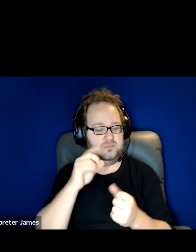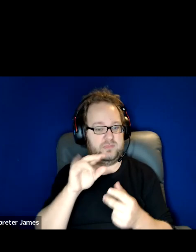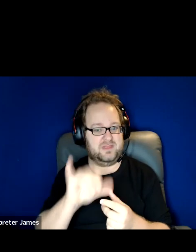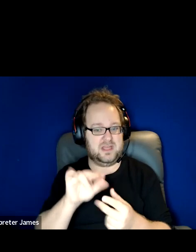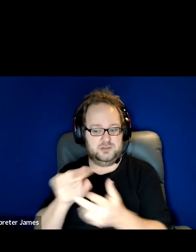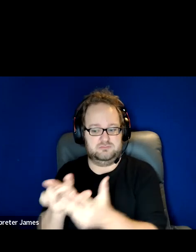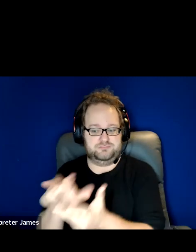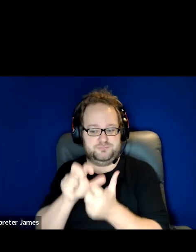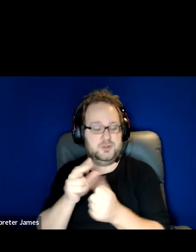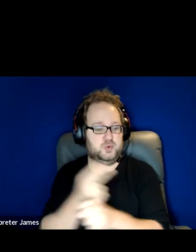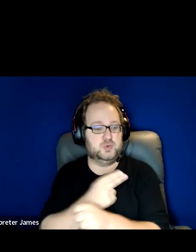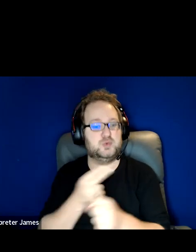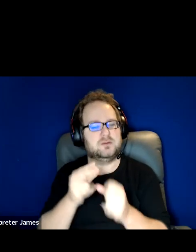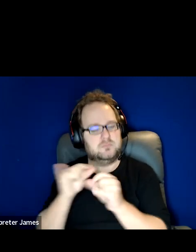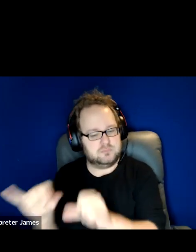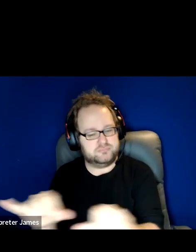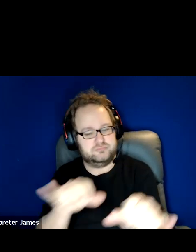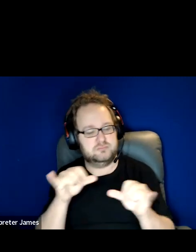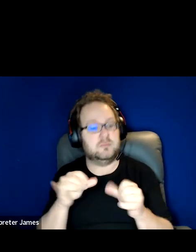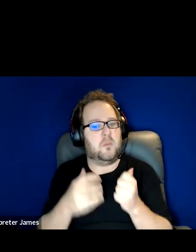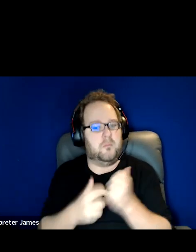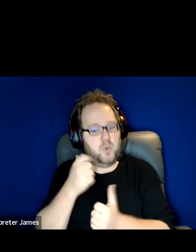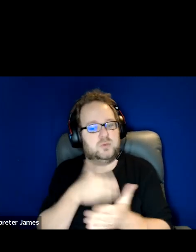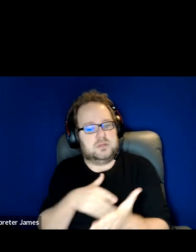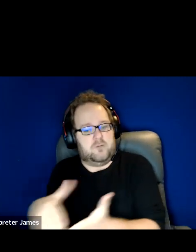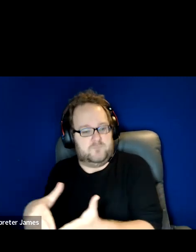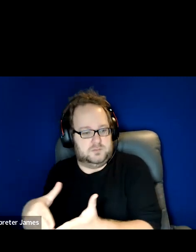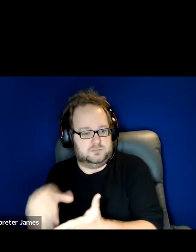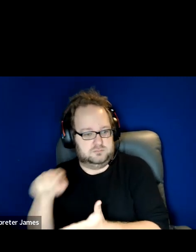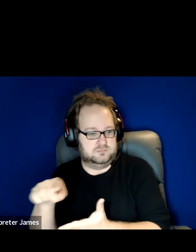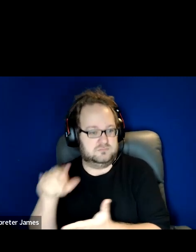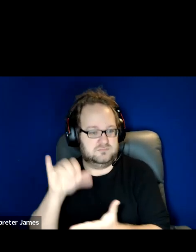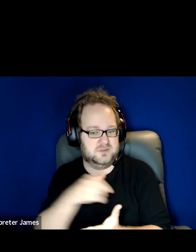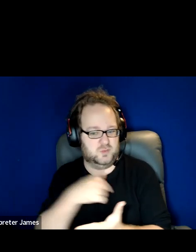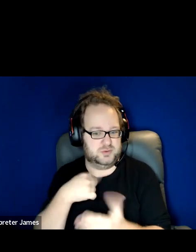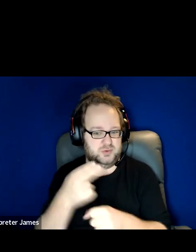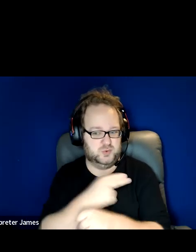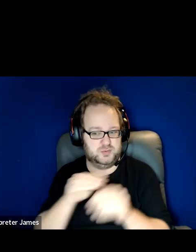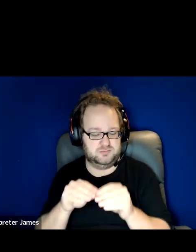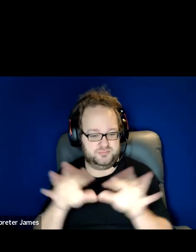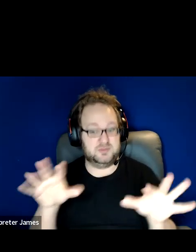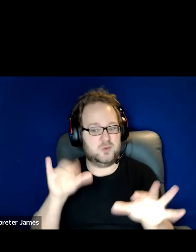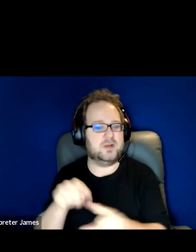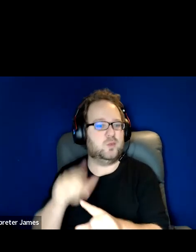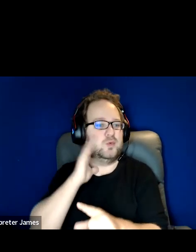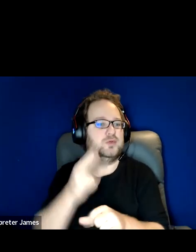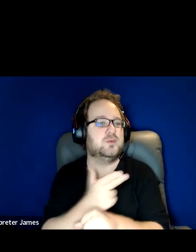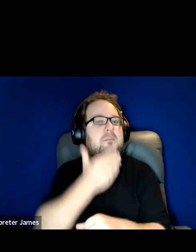protect better than prior vaccine against the strains that are circulating now. We recommend everyone 6 months of